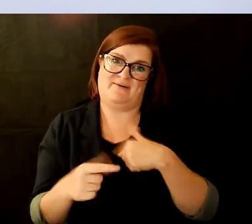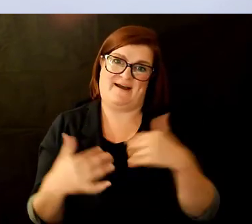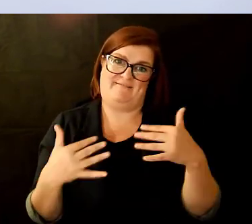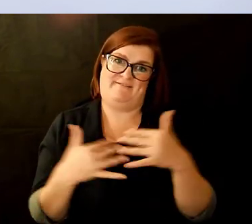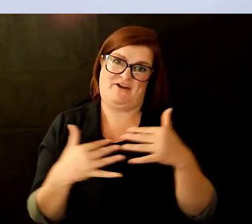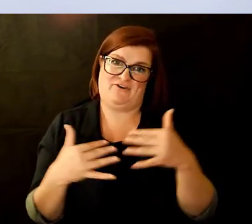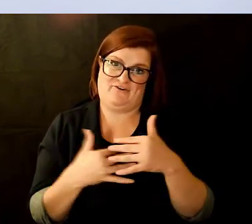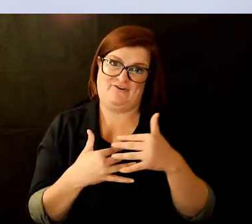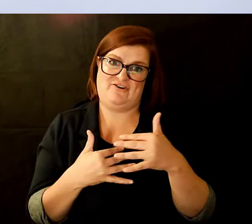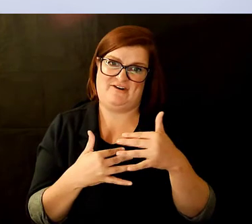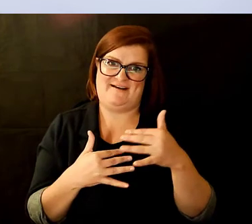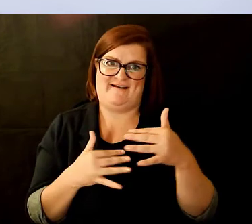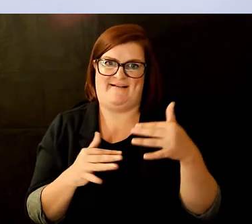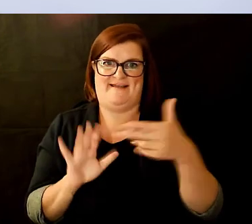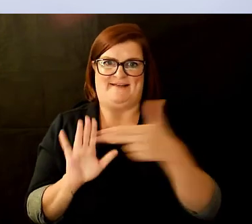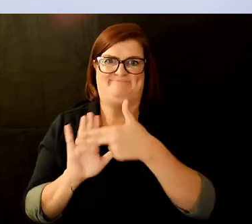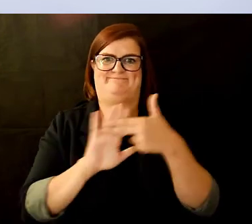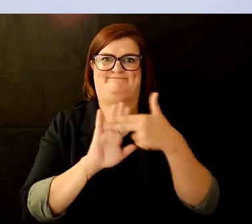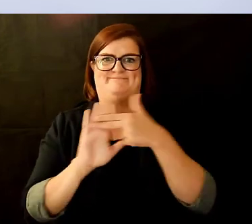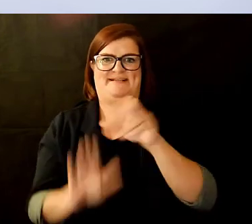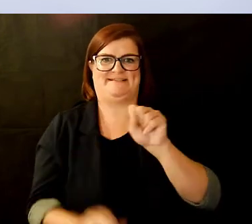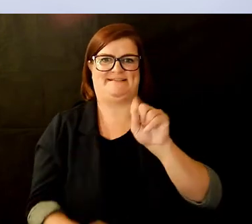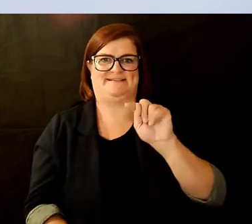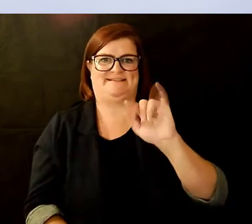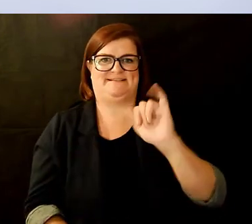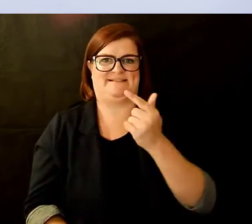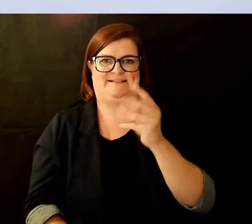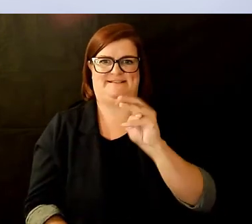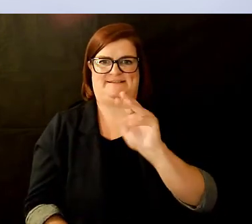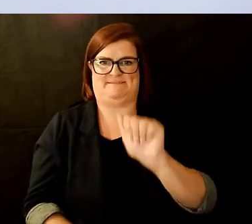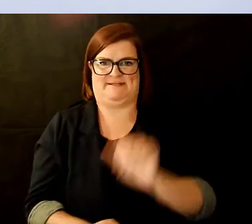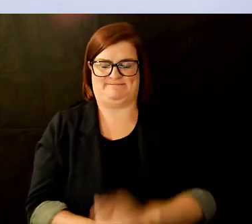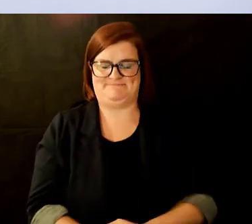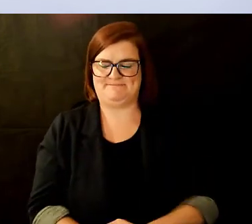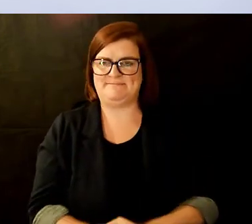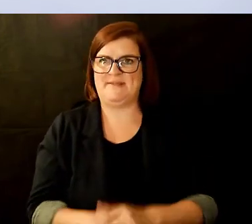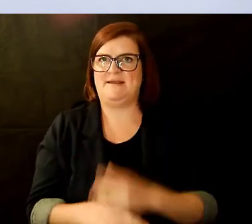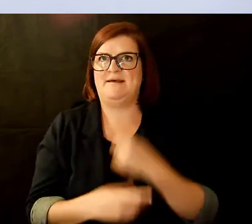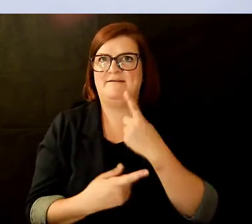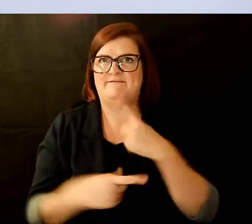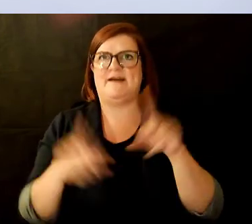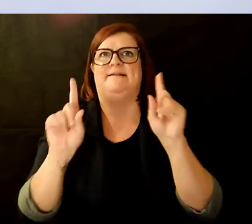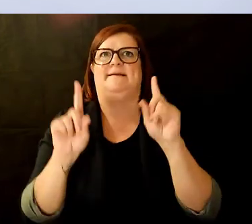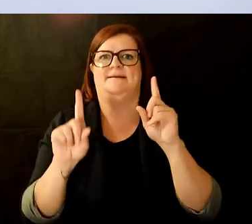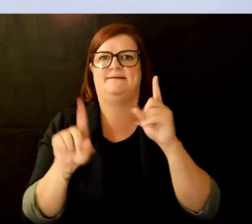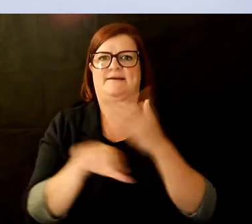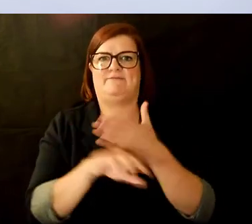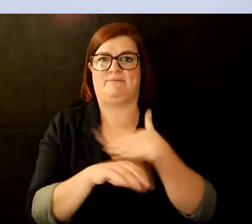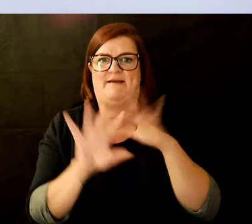Finally, at the insistence of my family, I sought care.